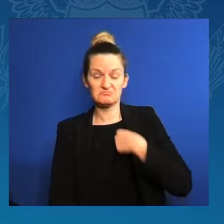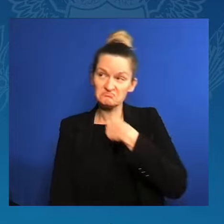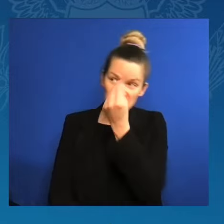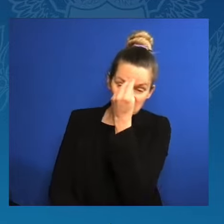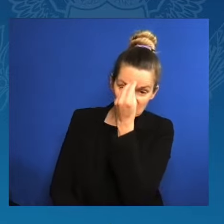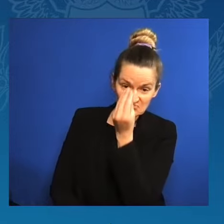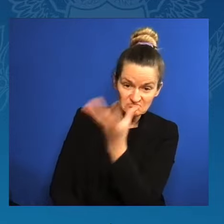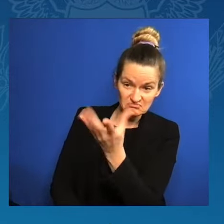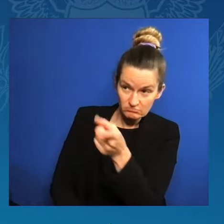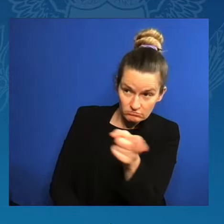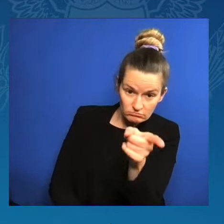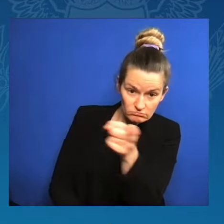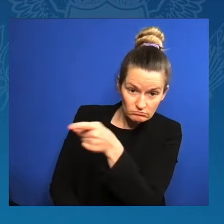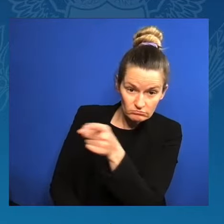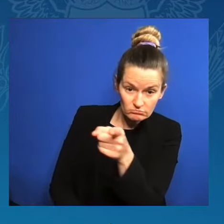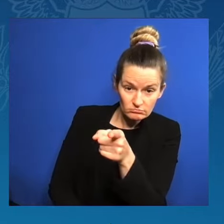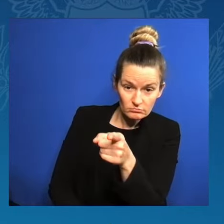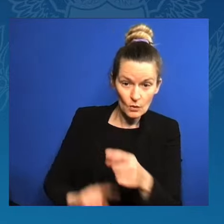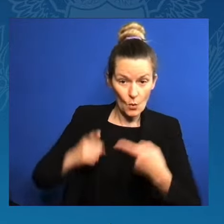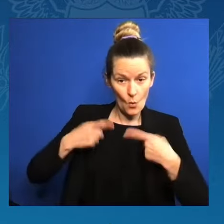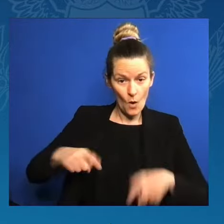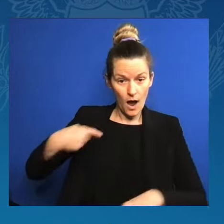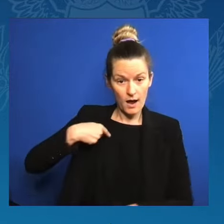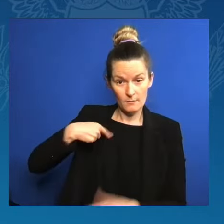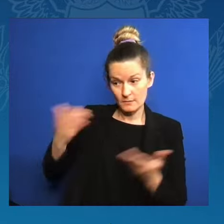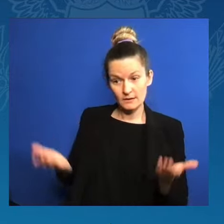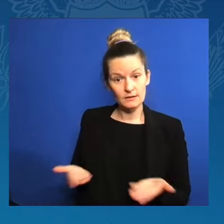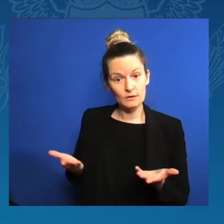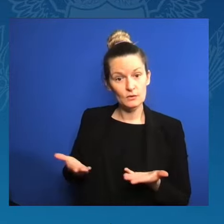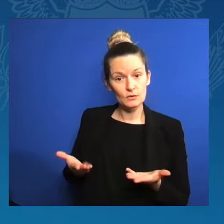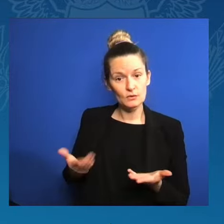We're not standing for that. We won't let that happen.